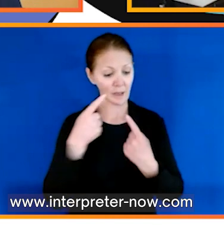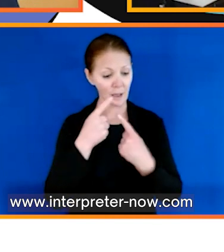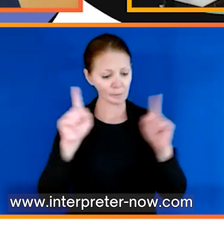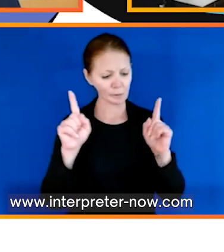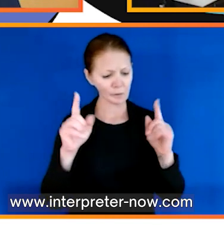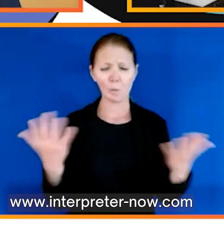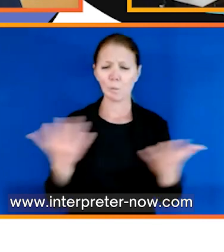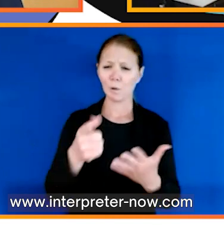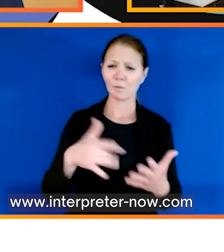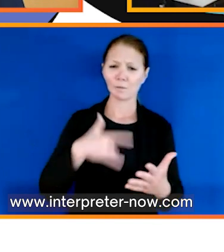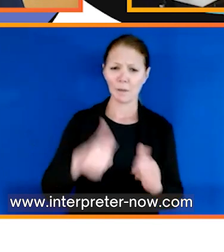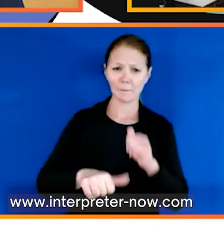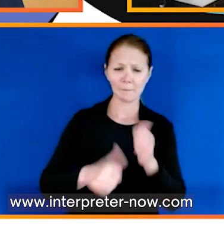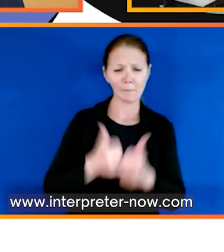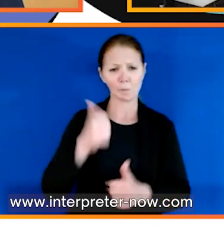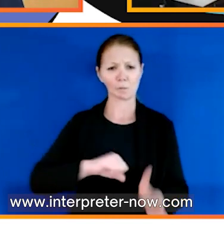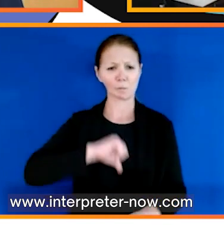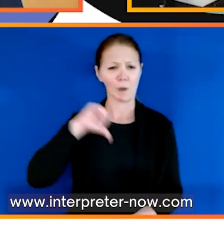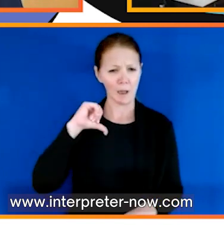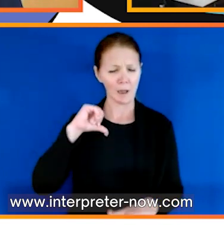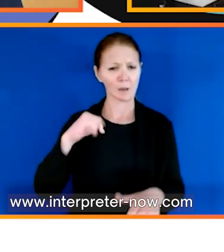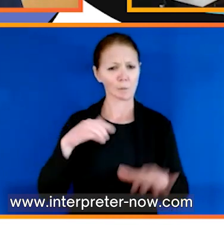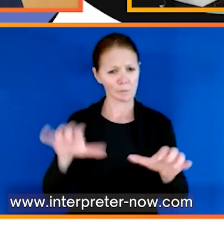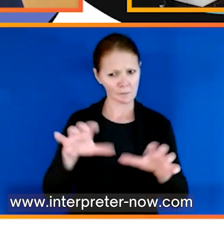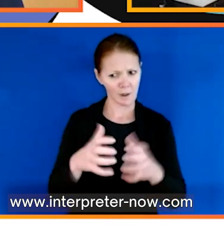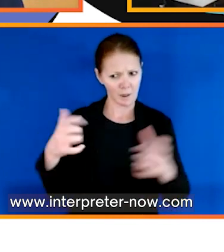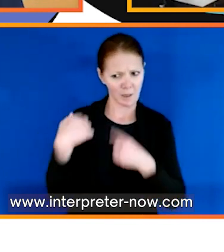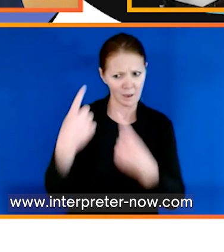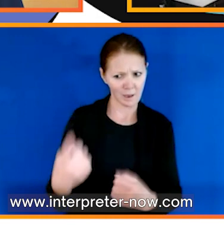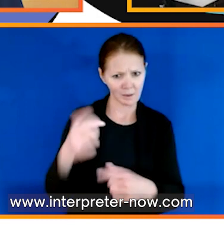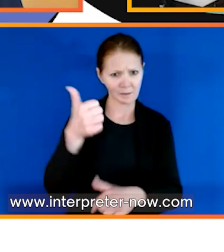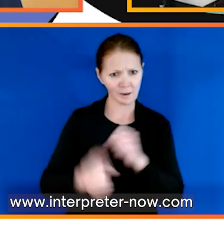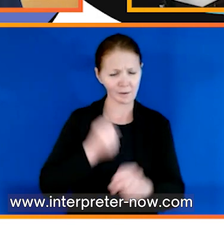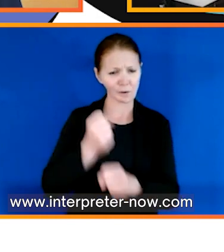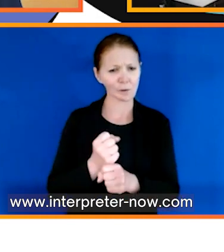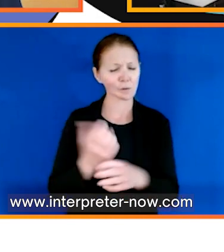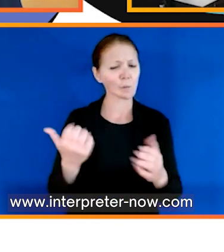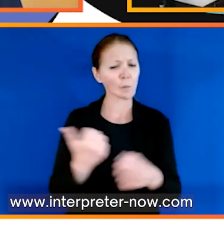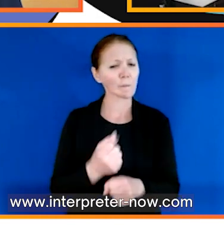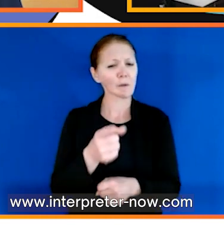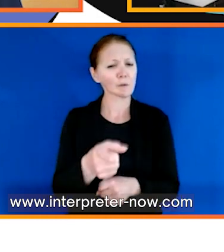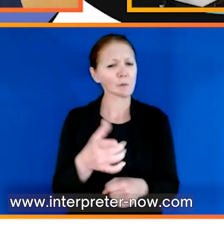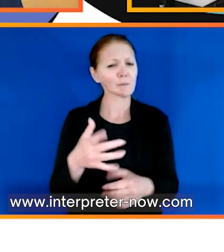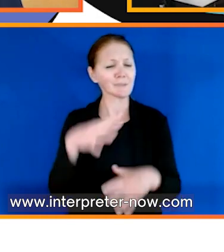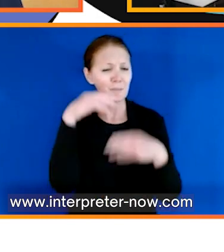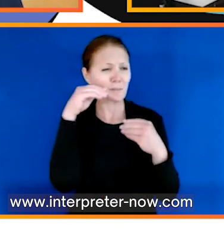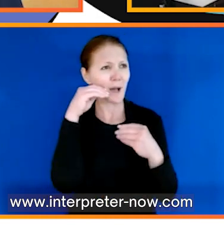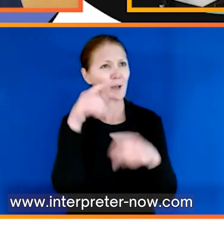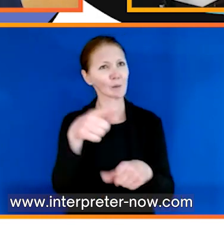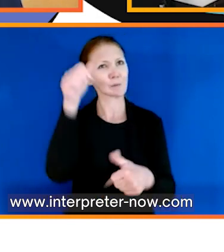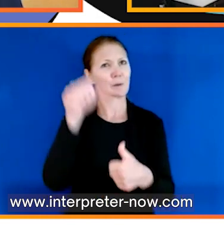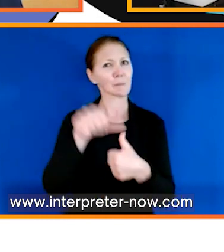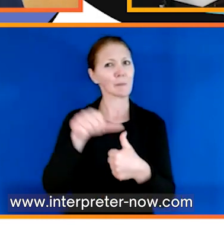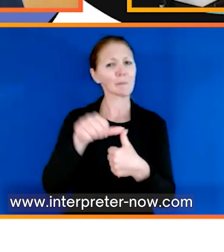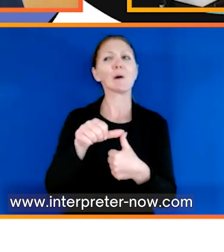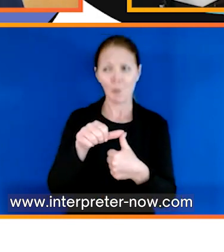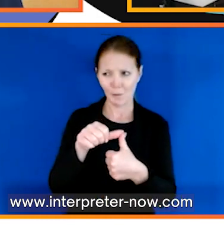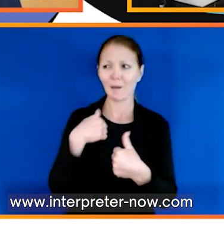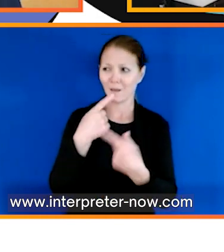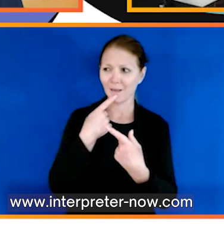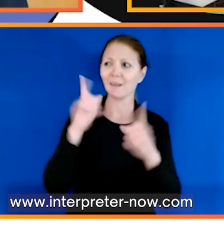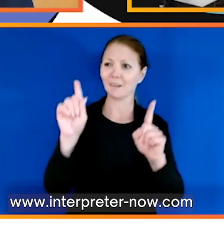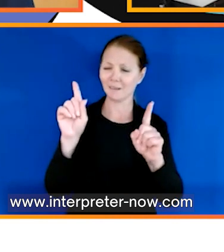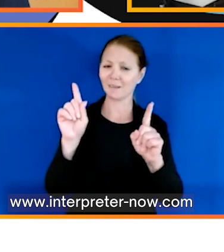So what makes you smile when you think about that, like, you did that, you led that?